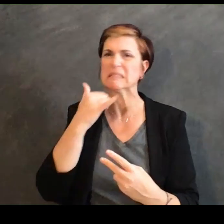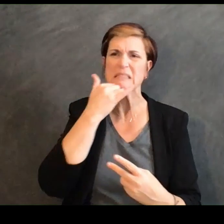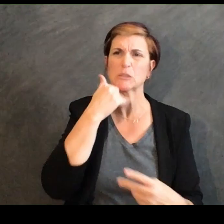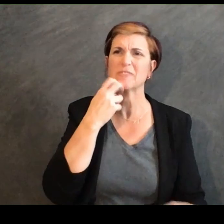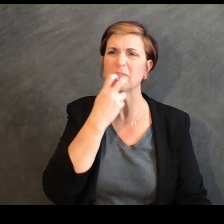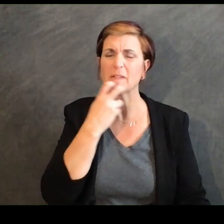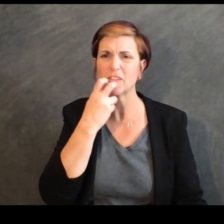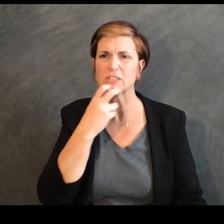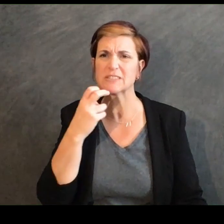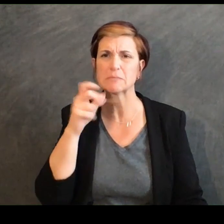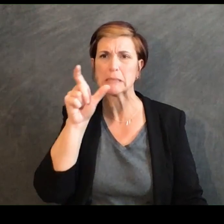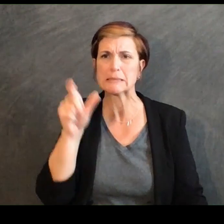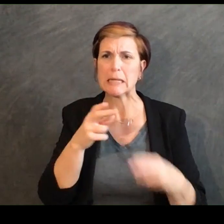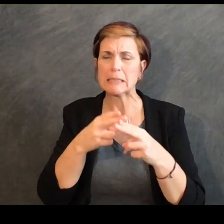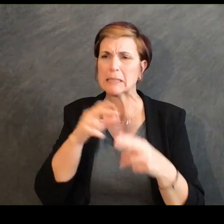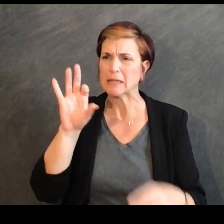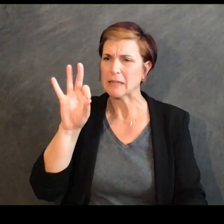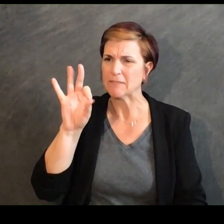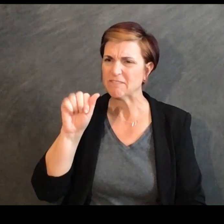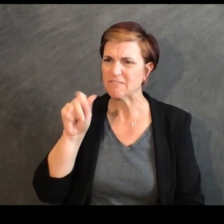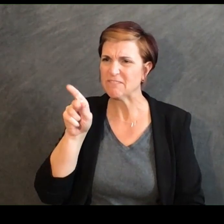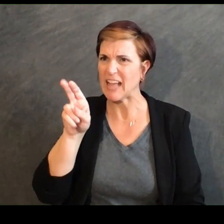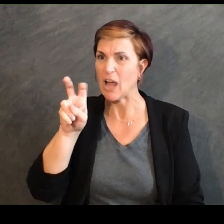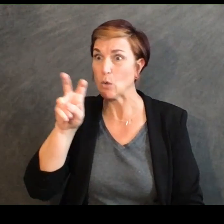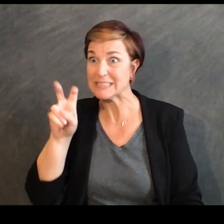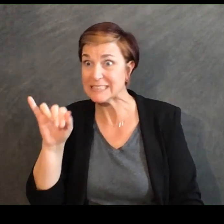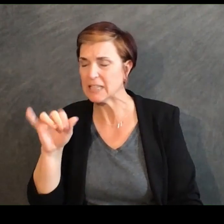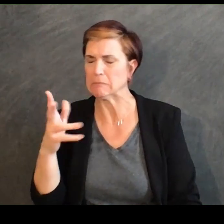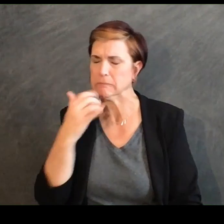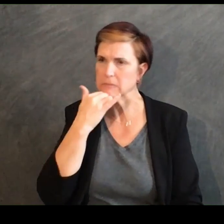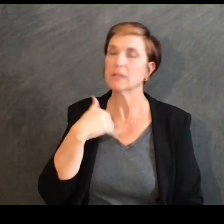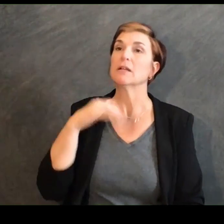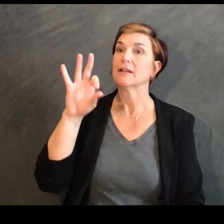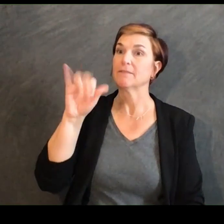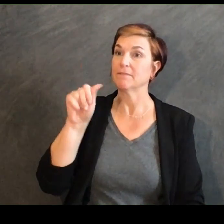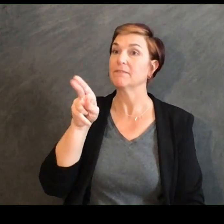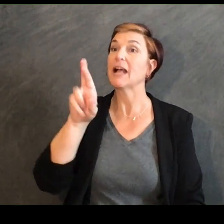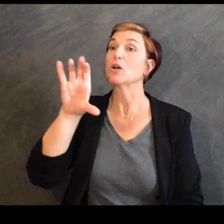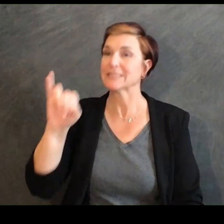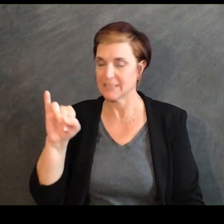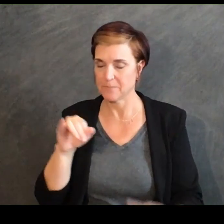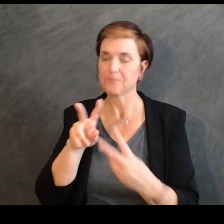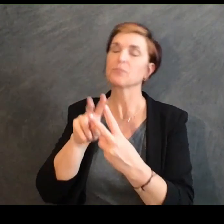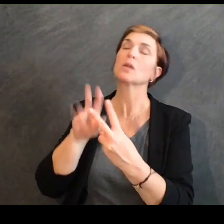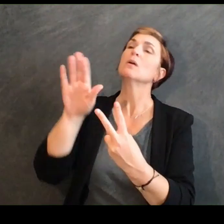percent this affects the elderly primarily and in that sense it's an